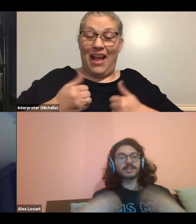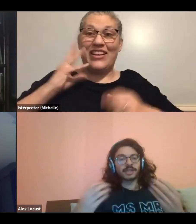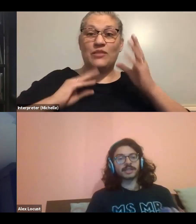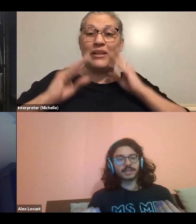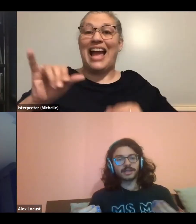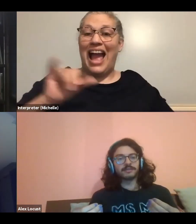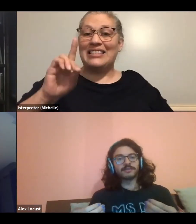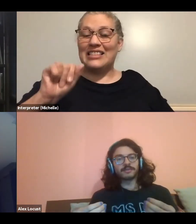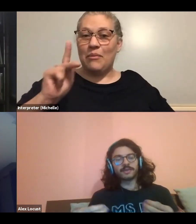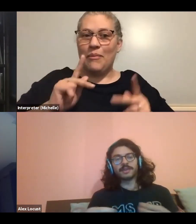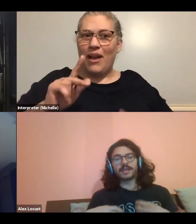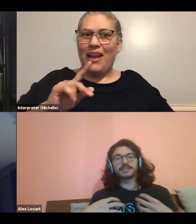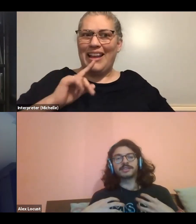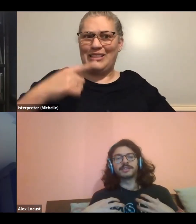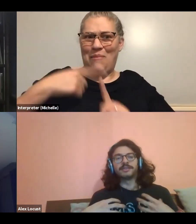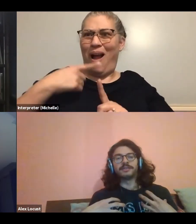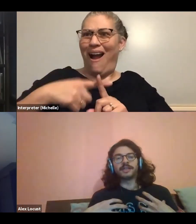Alex Locust: The jury right or that's the the focal point.